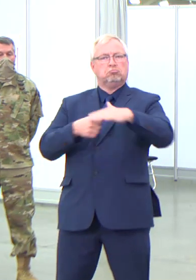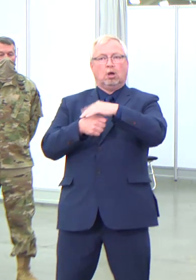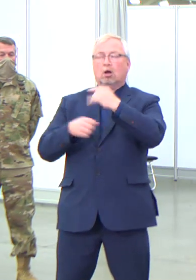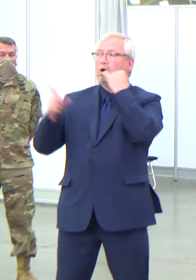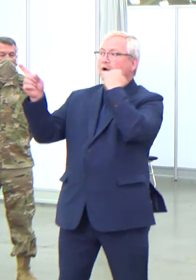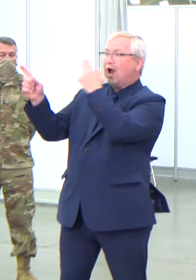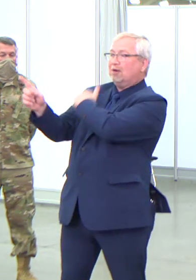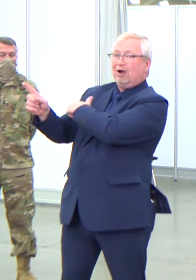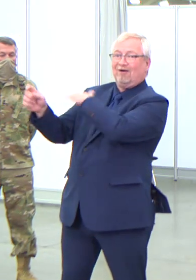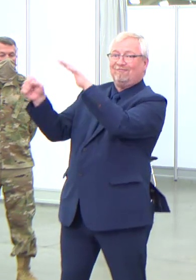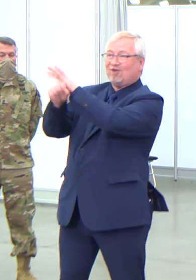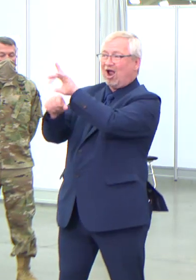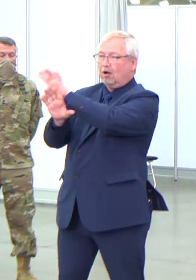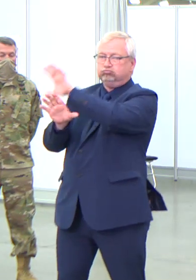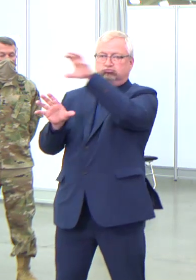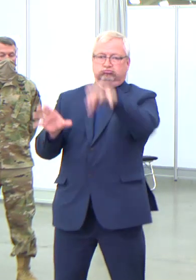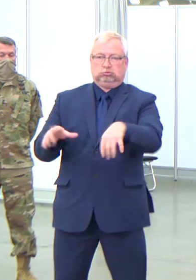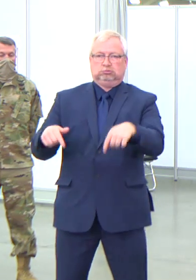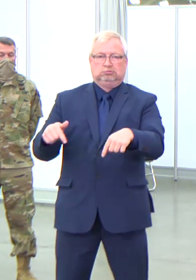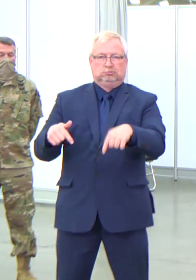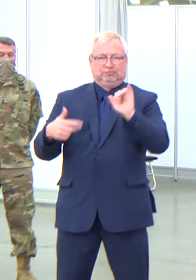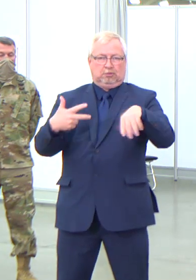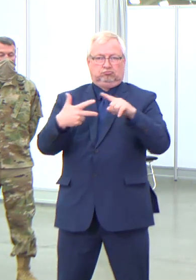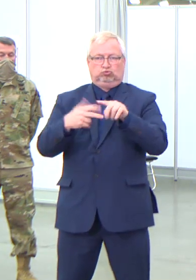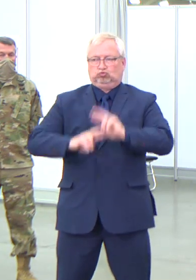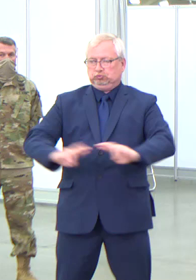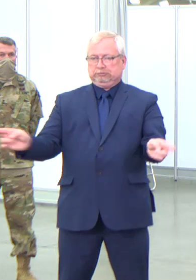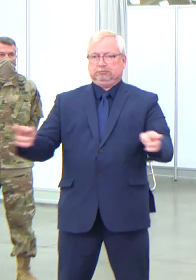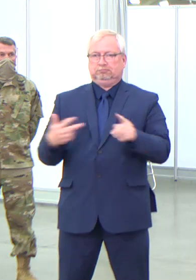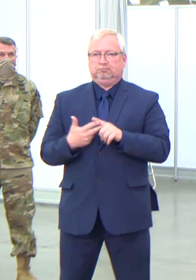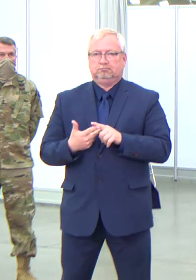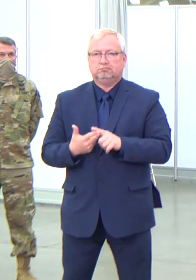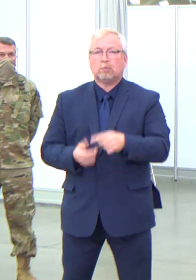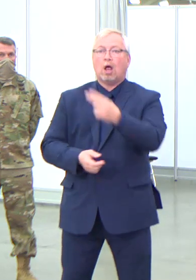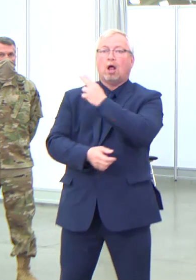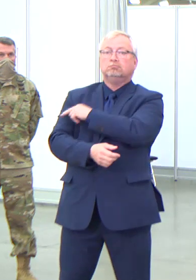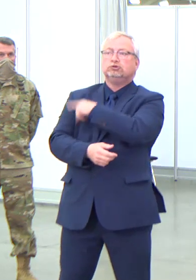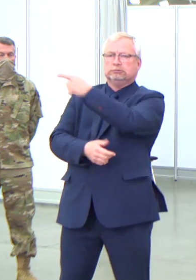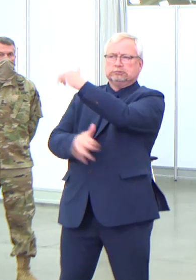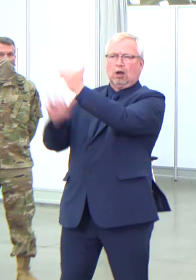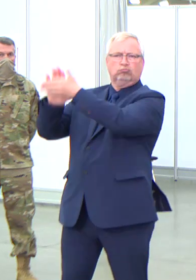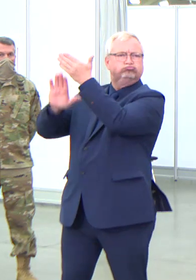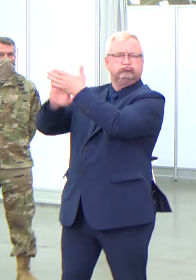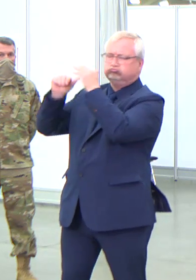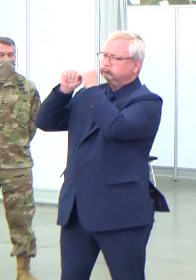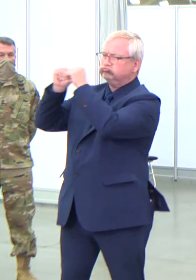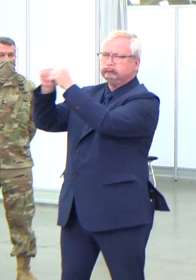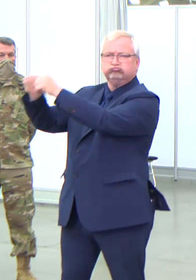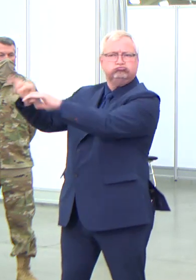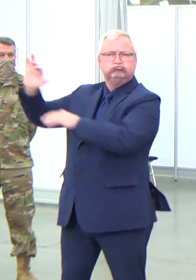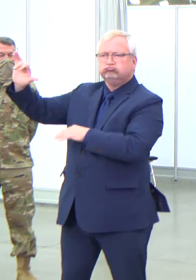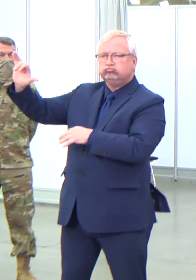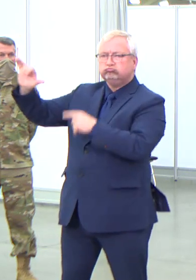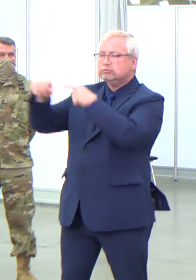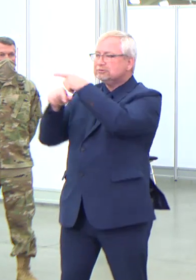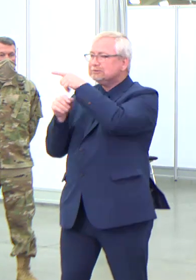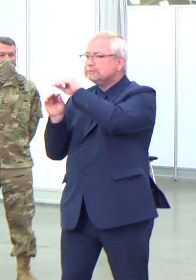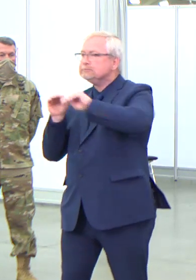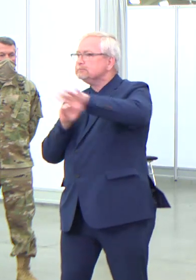allow us to make sure the lower communications can move to facilities like this so hospitals can make sure to have the